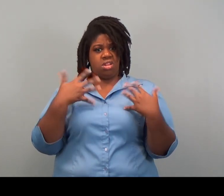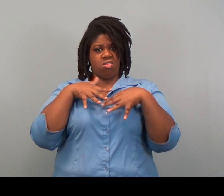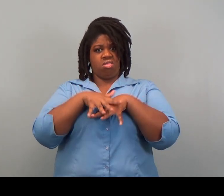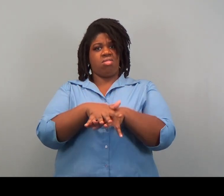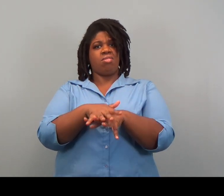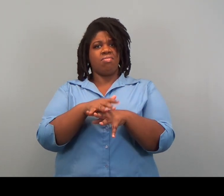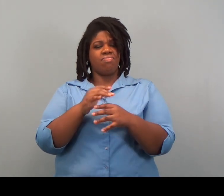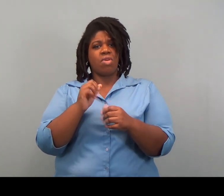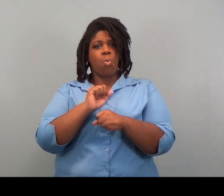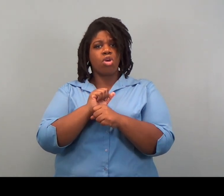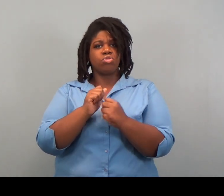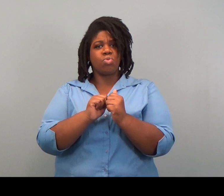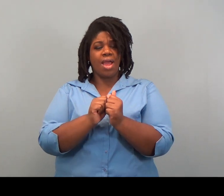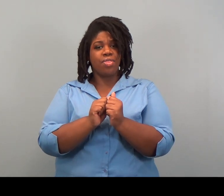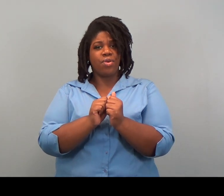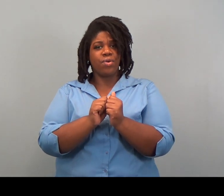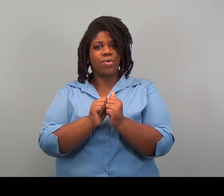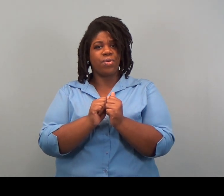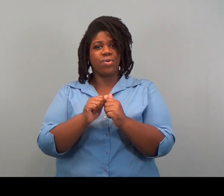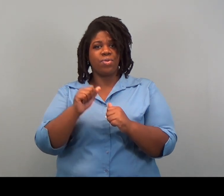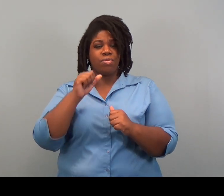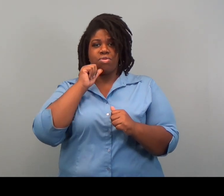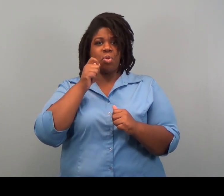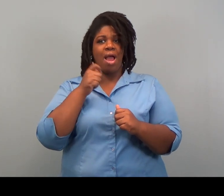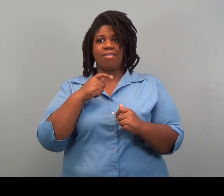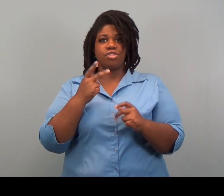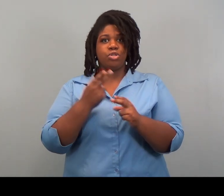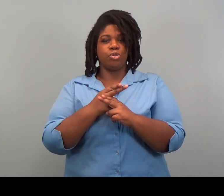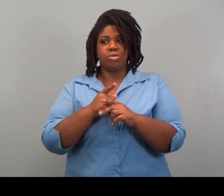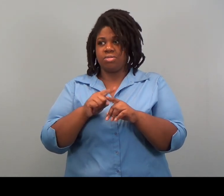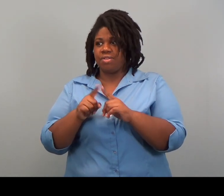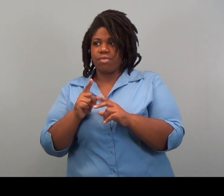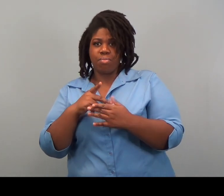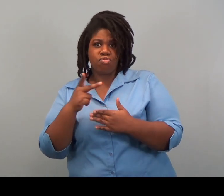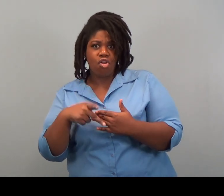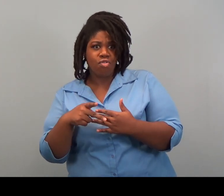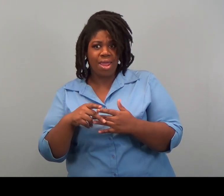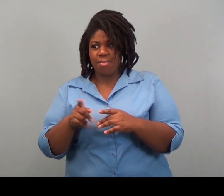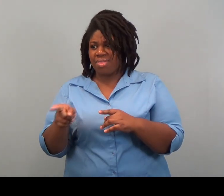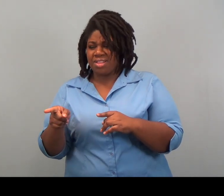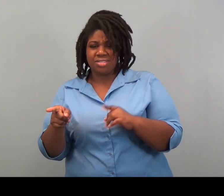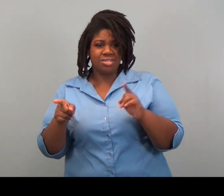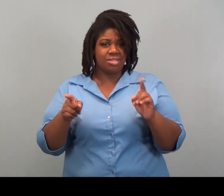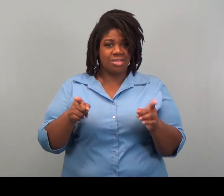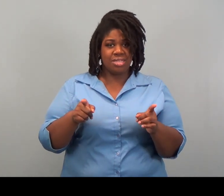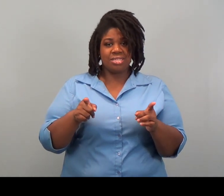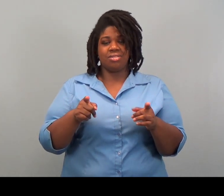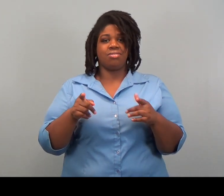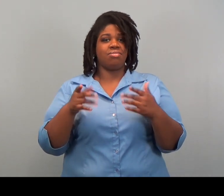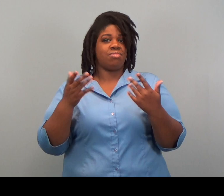so that, you know, you're not really taking two steps ahead by using two programs of Community Action Duluth,